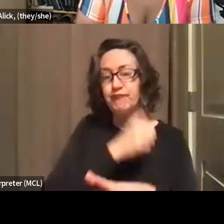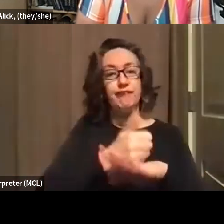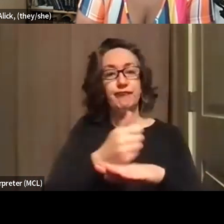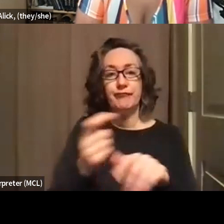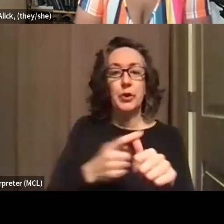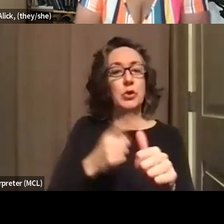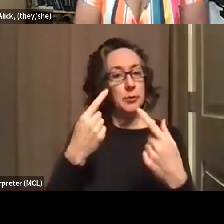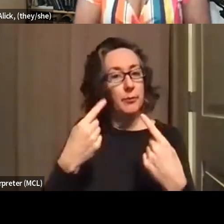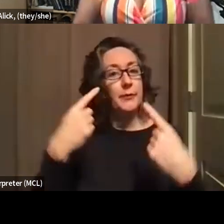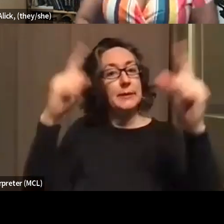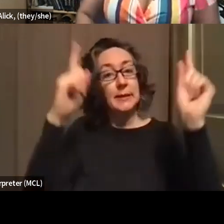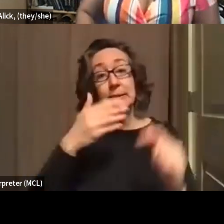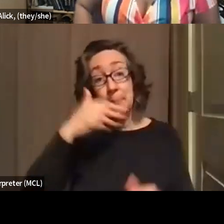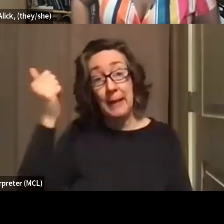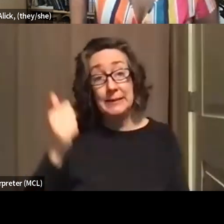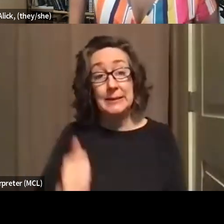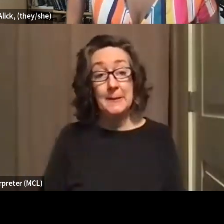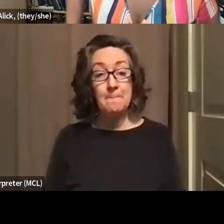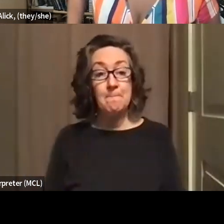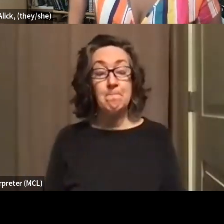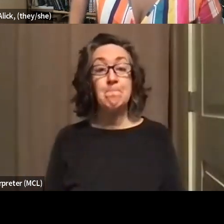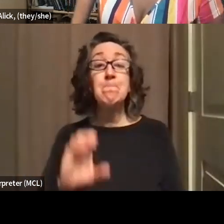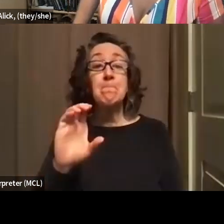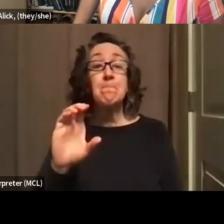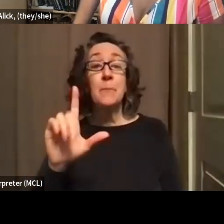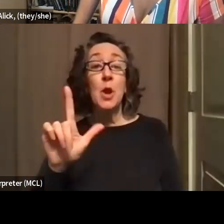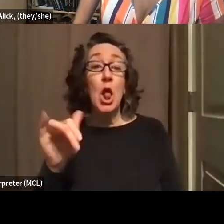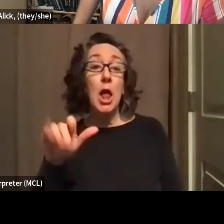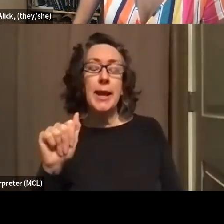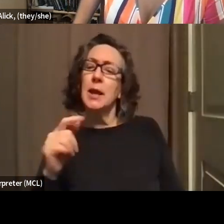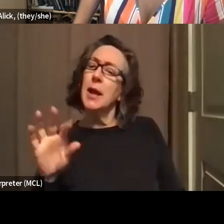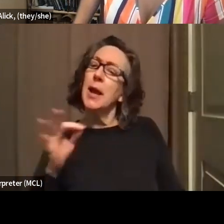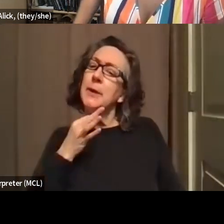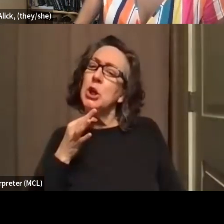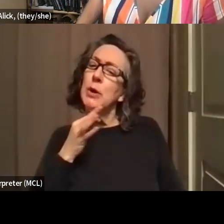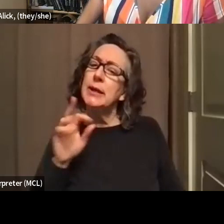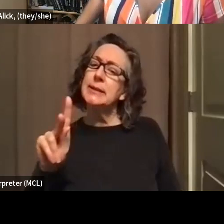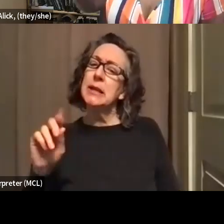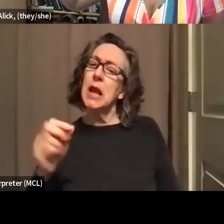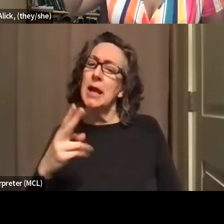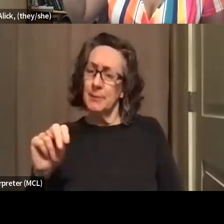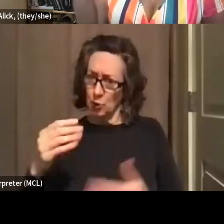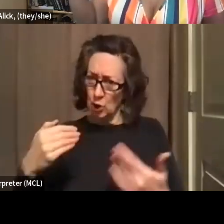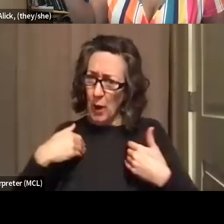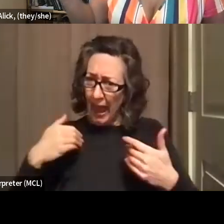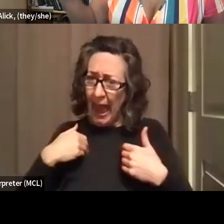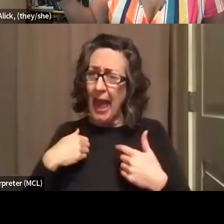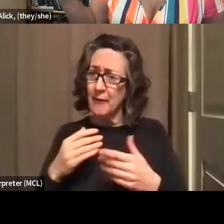possible. Wondering, King, do you now use access rider, or do you name the accessibility